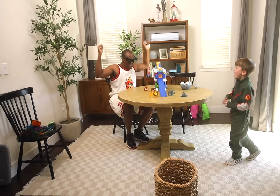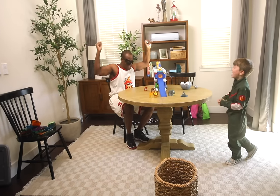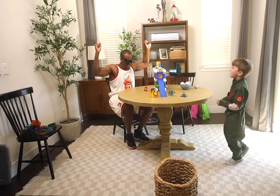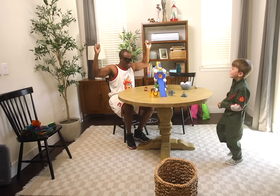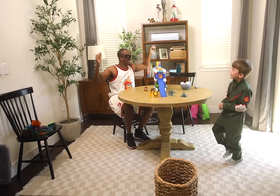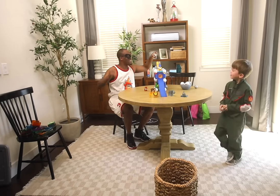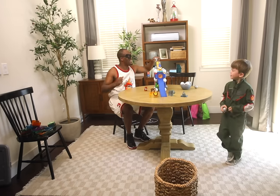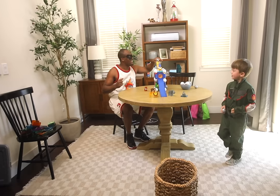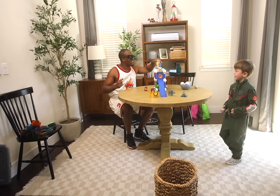Yes.